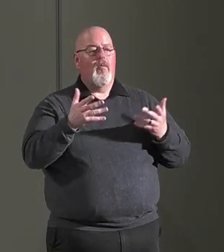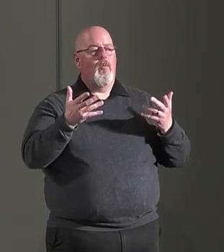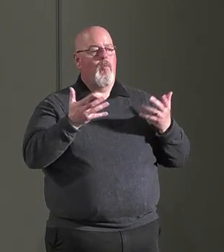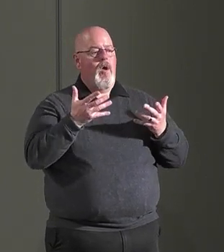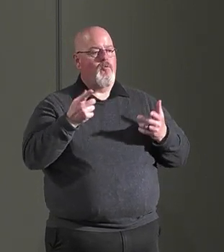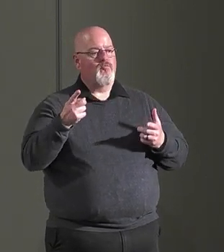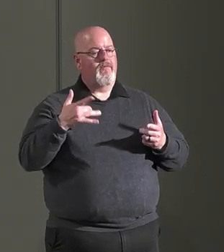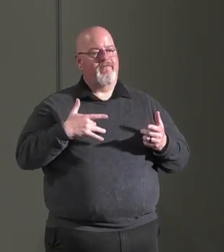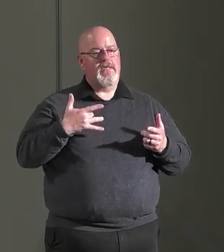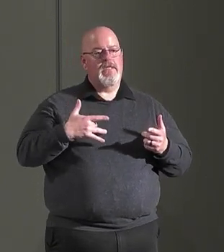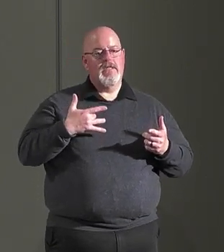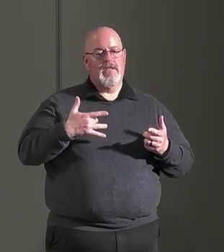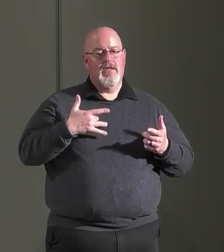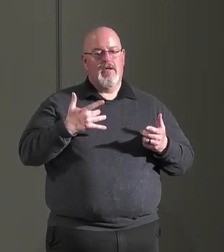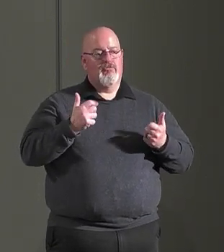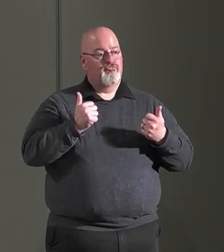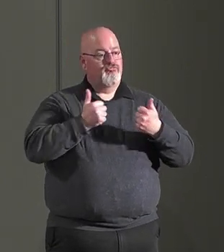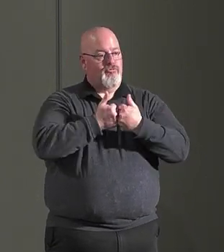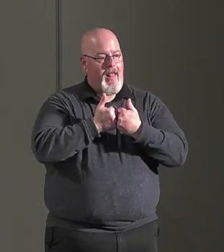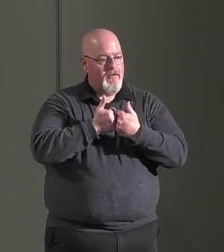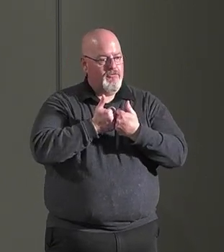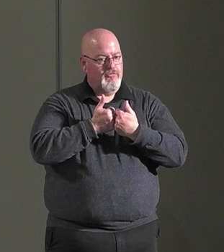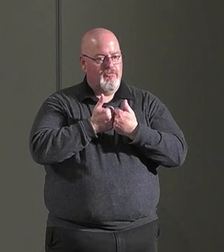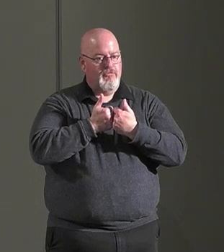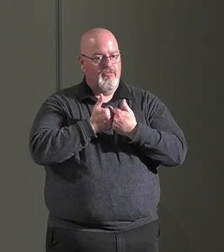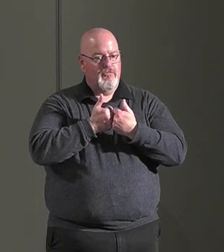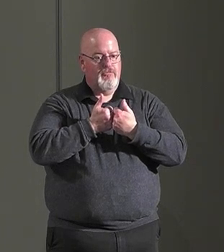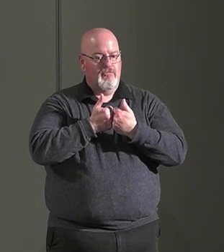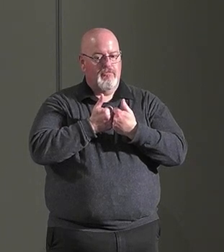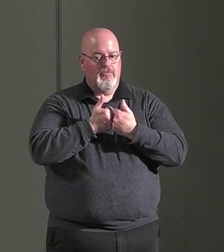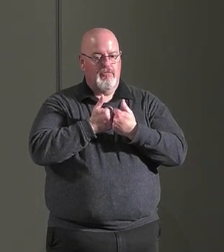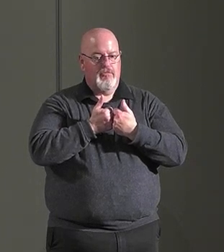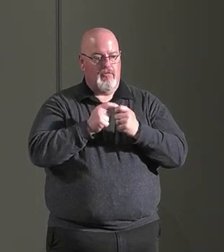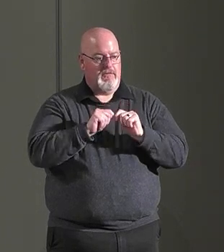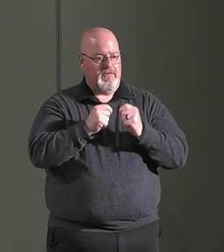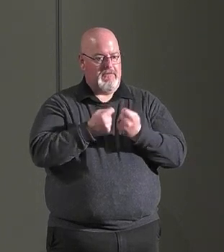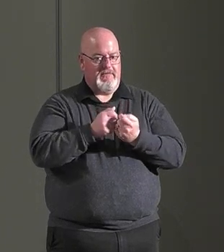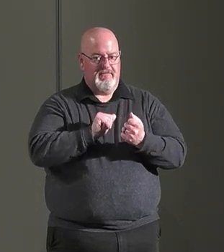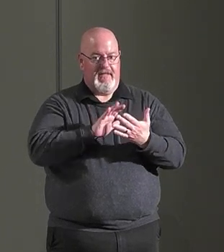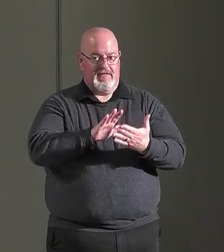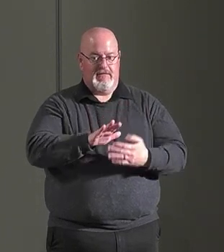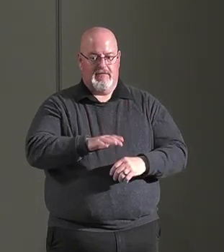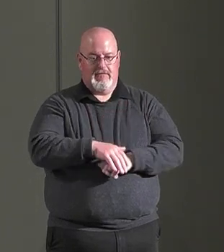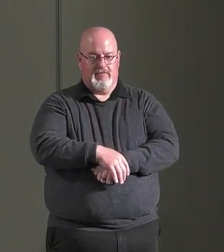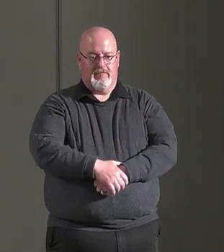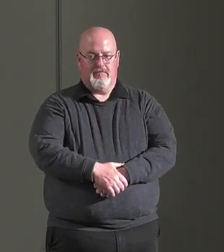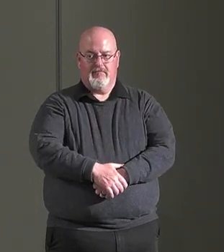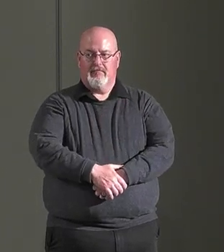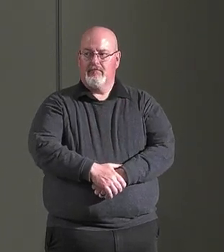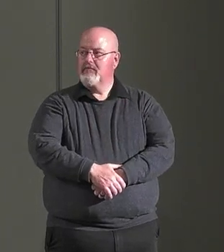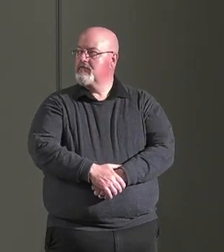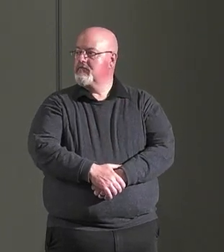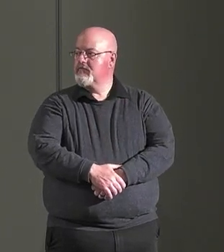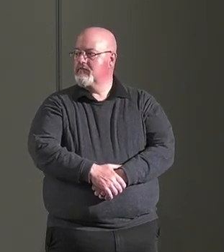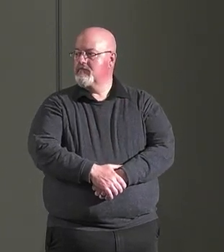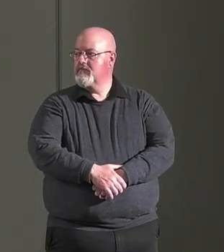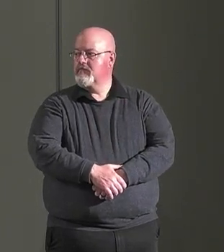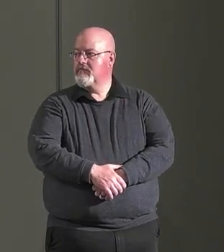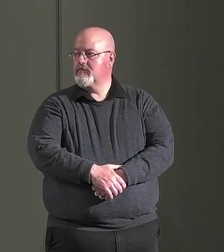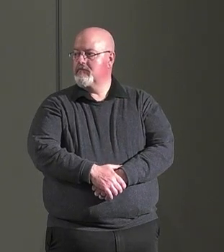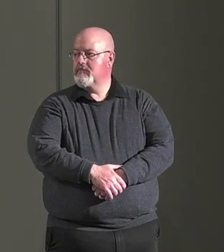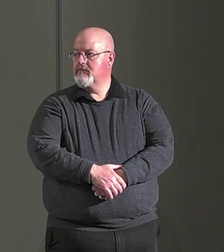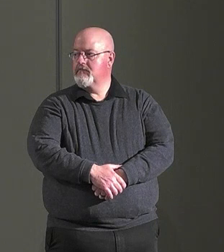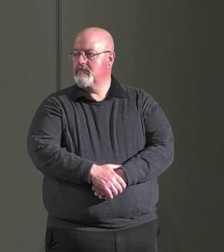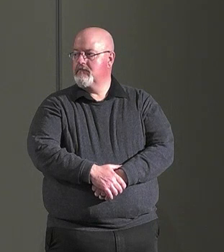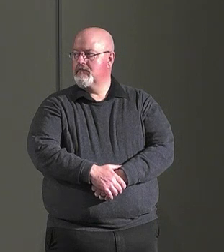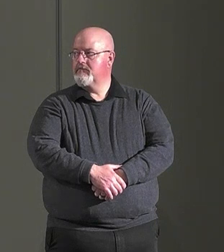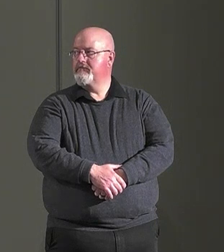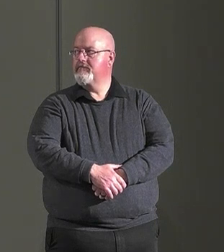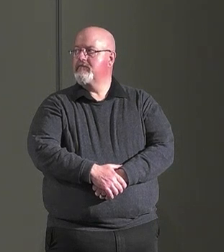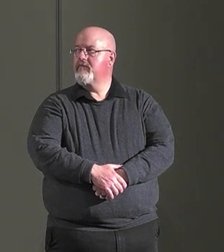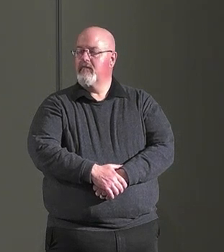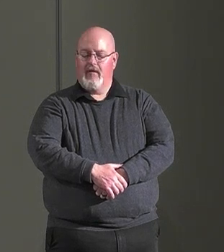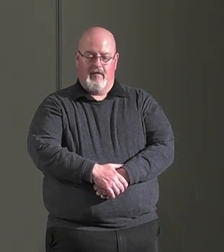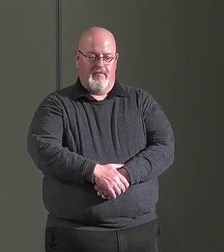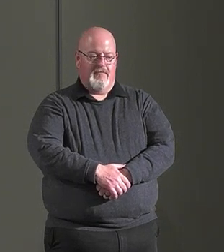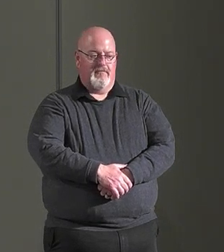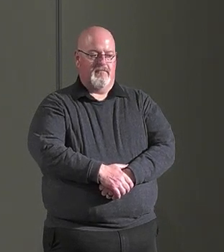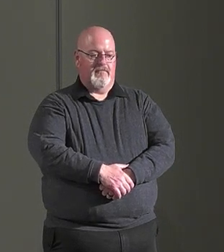feel like a challenge that your team has faced? What's a challenge that your team has faced